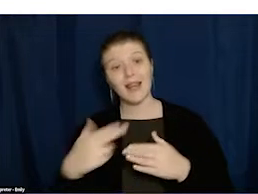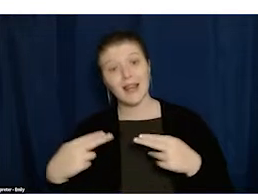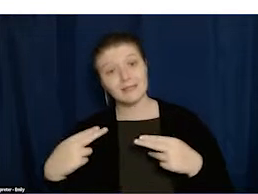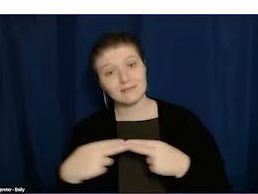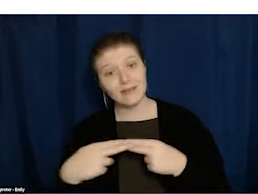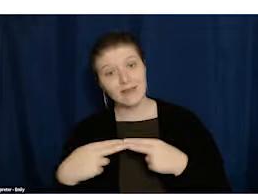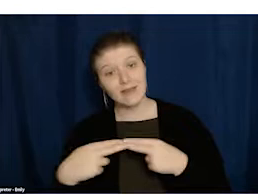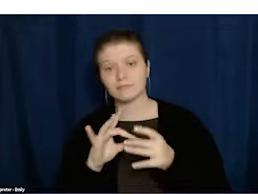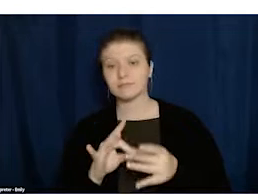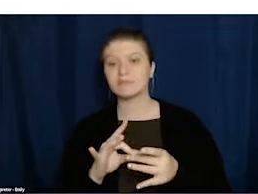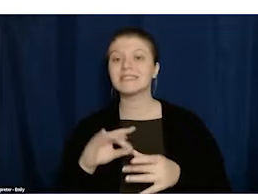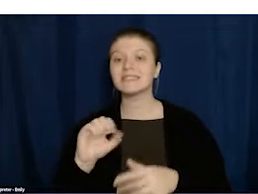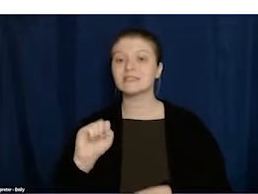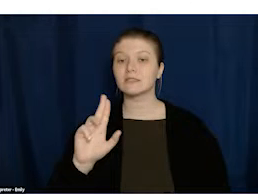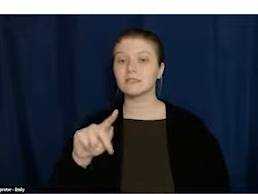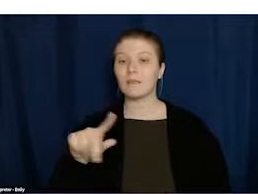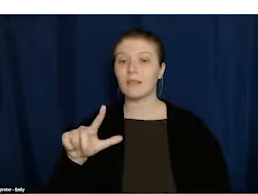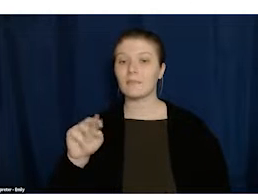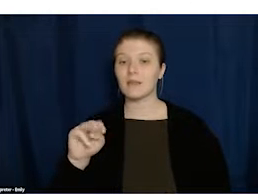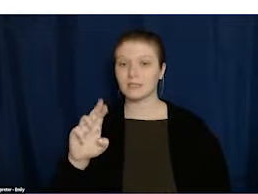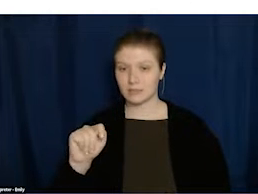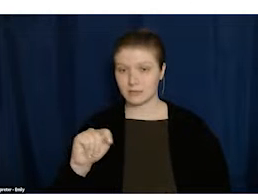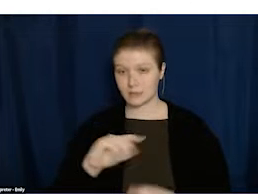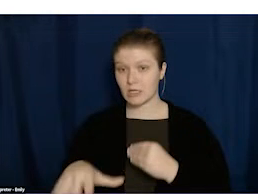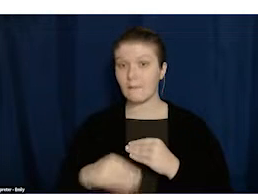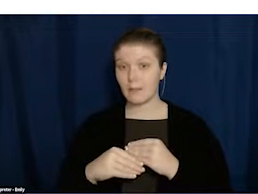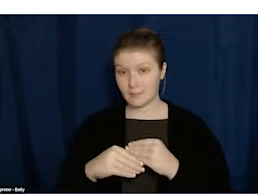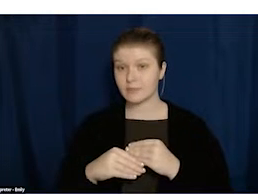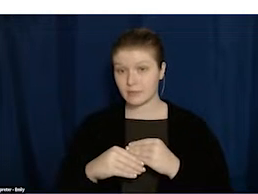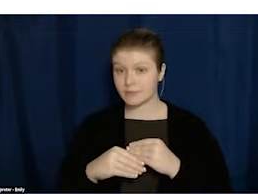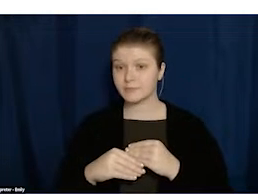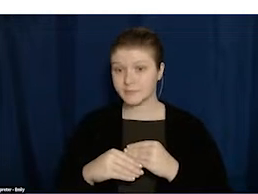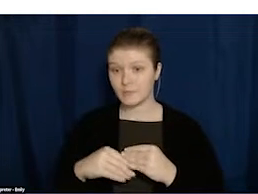So in FastLane, you can also submit a supplement to a previously awarded proposal.